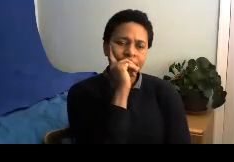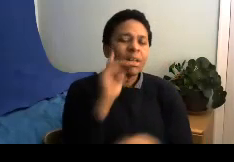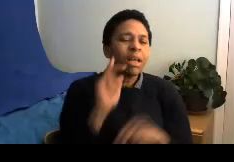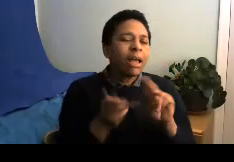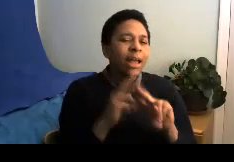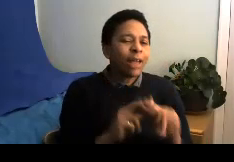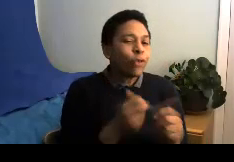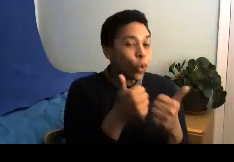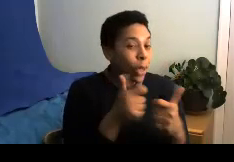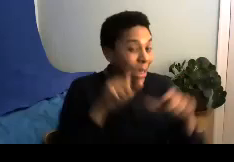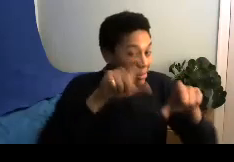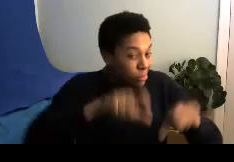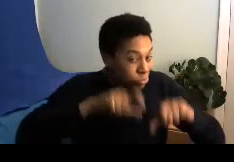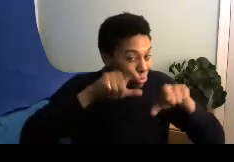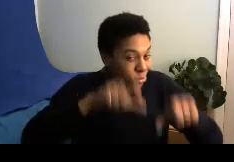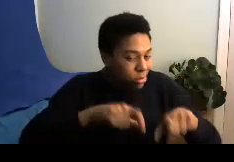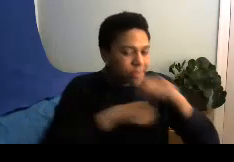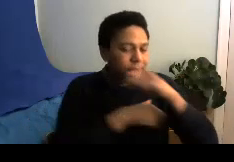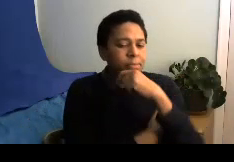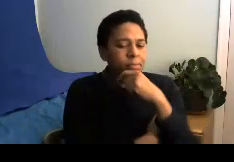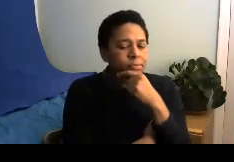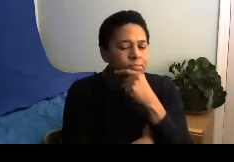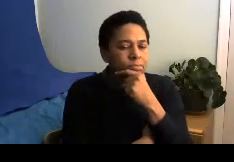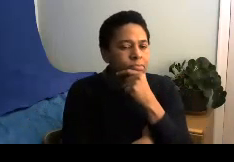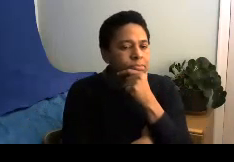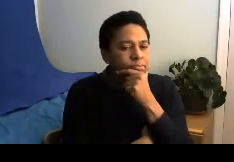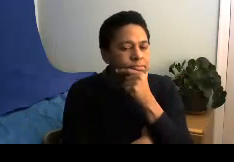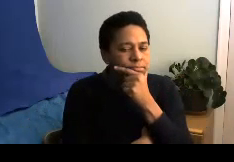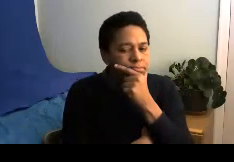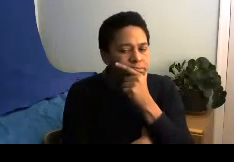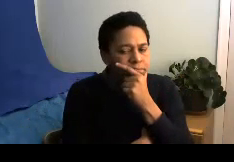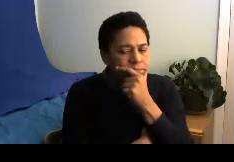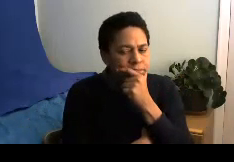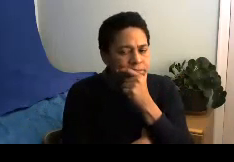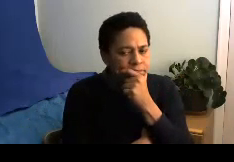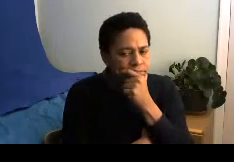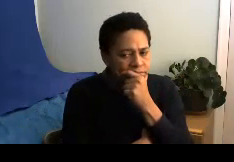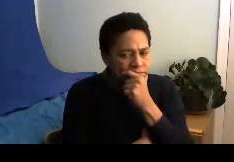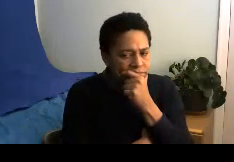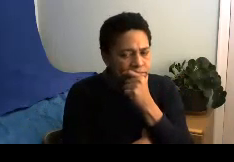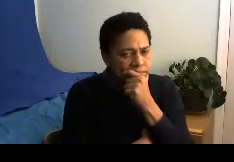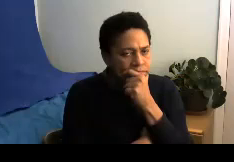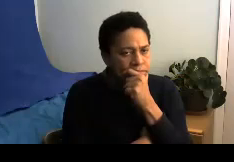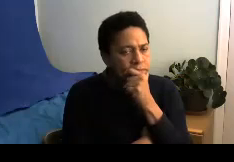minutes. Cool. Chase would like to know, Do you have a project